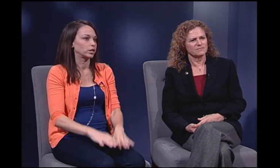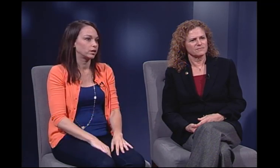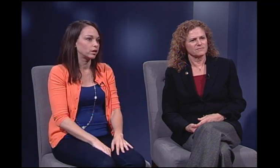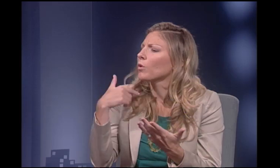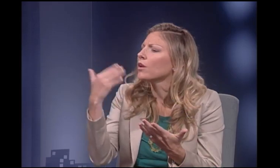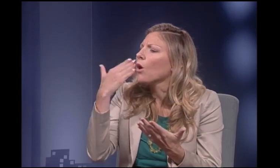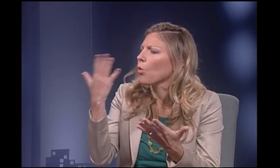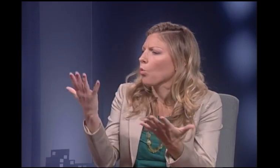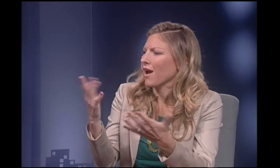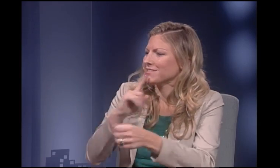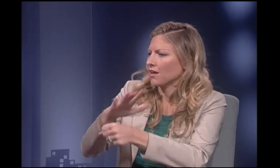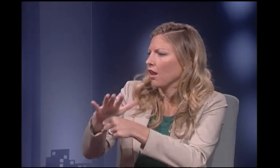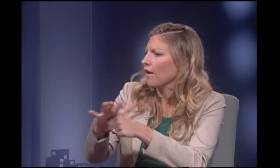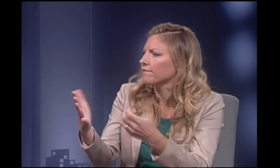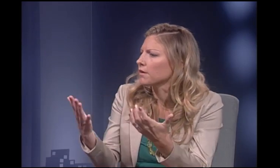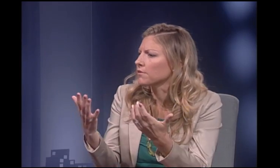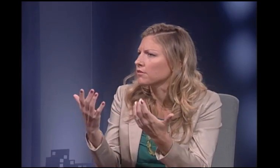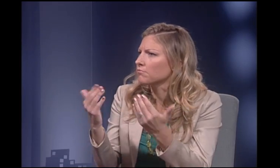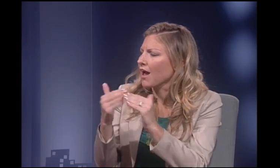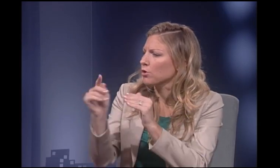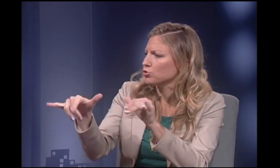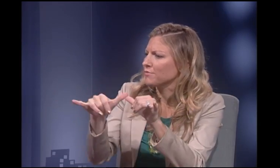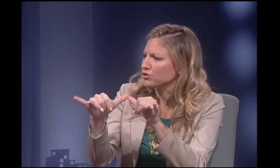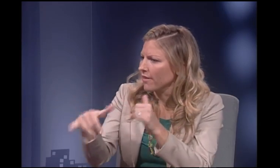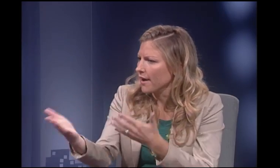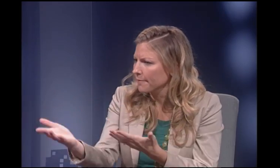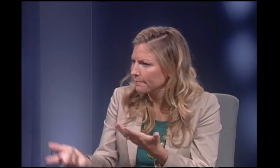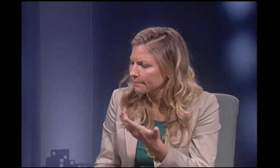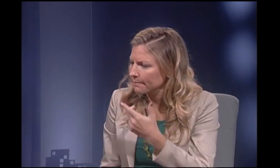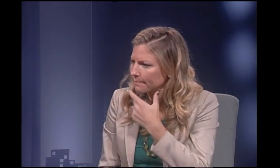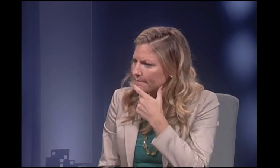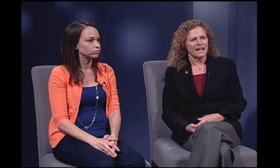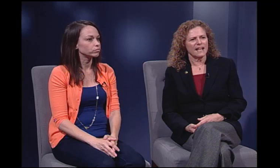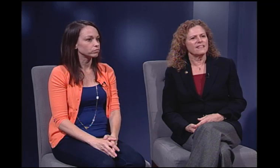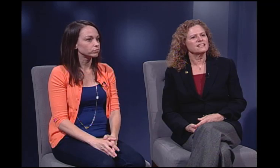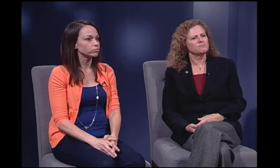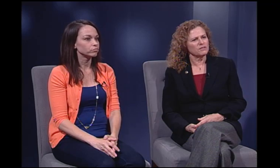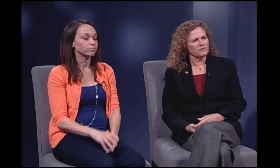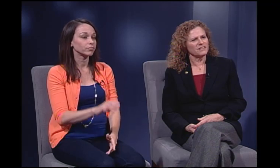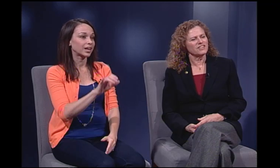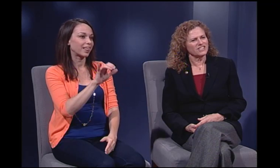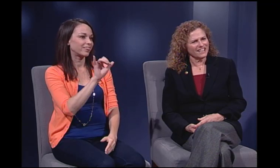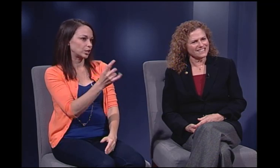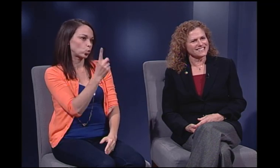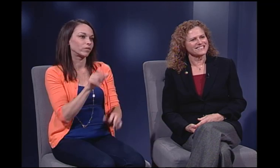How do we know what is enough, how do we measure that? And that's been one of our challenges.